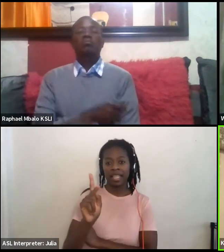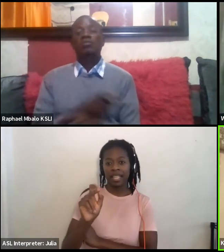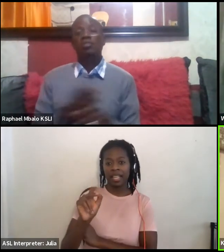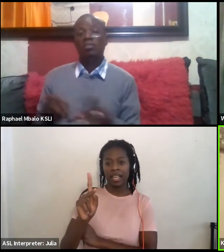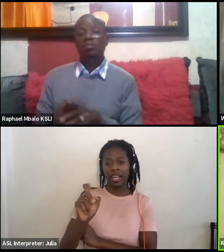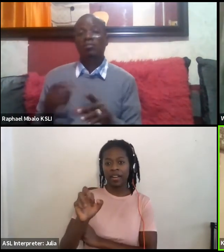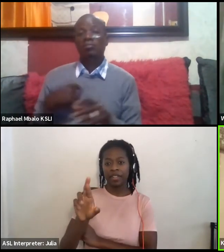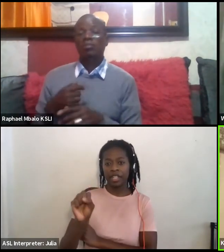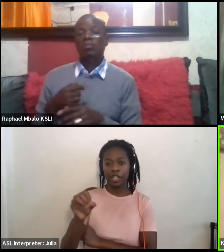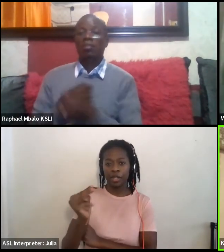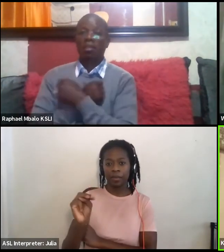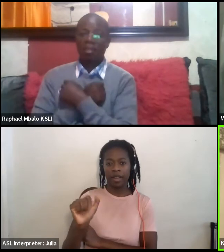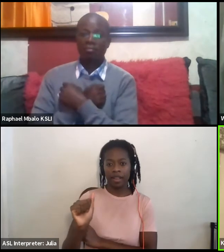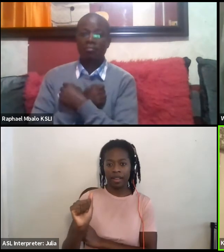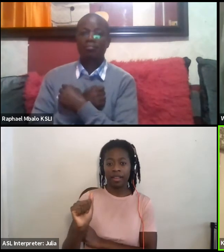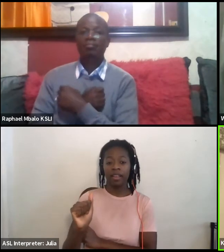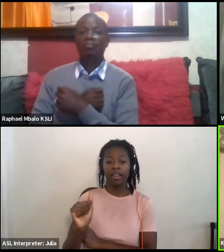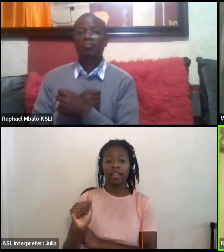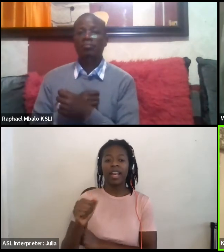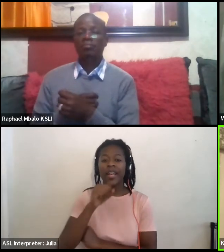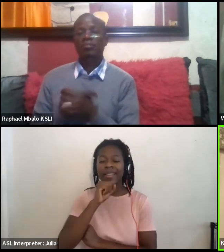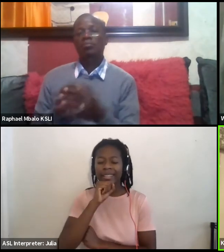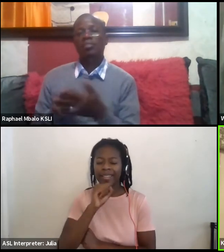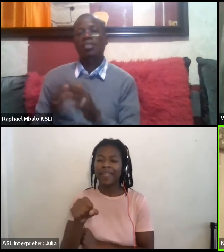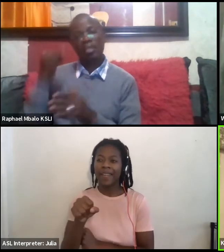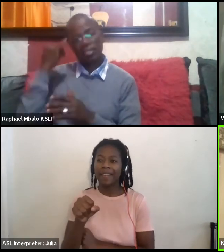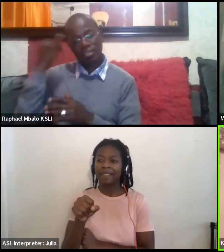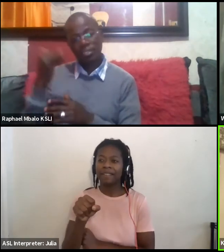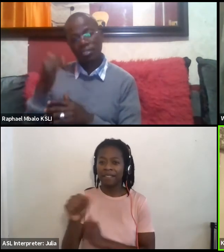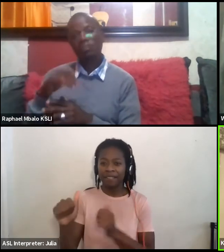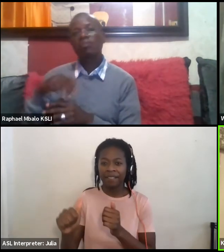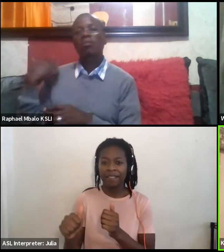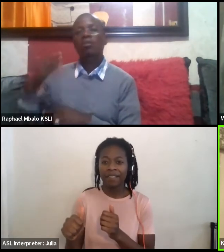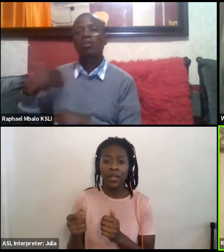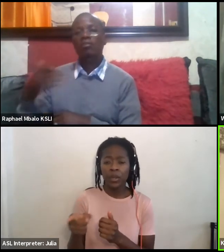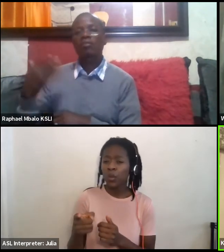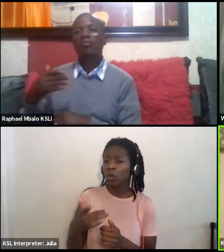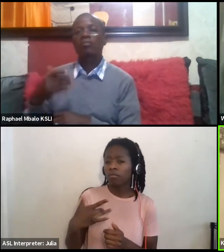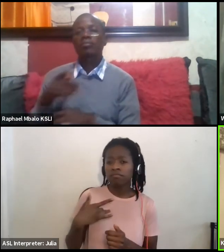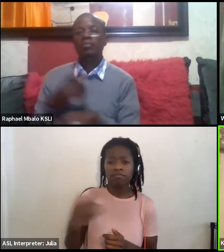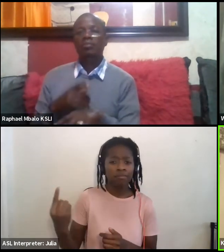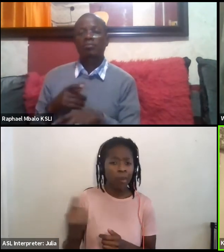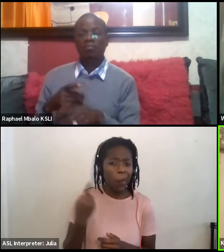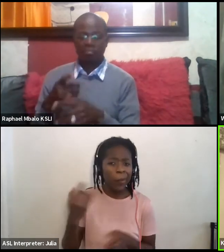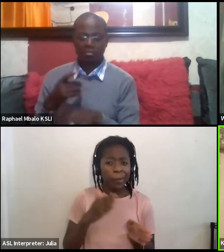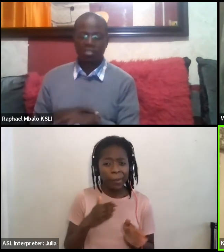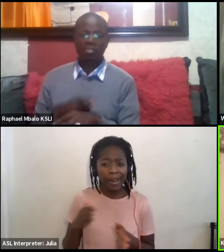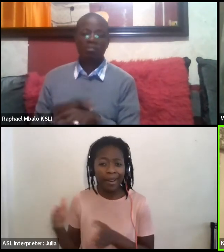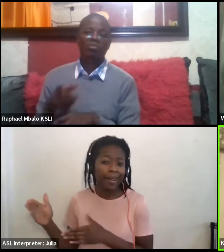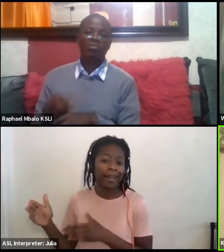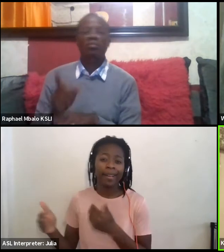The idea that every moment of yours is that you are constantly preparing even when you're in the rehearsal room or even when you're walking in